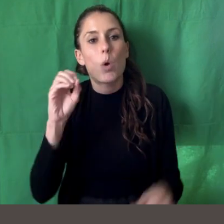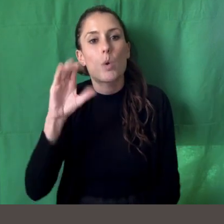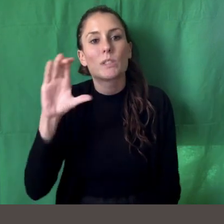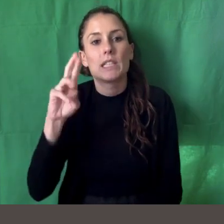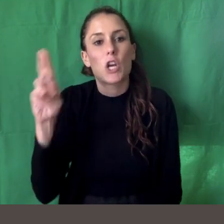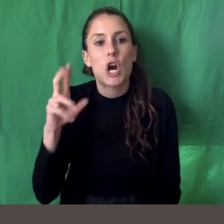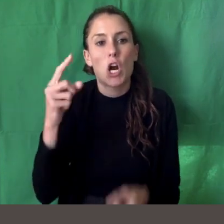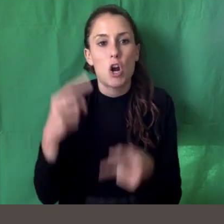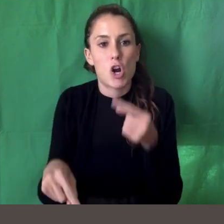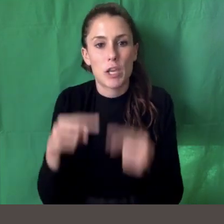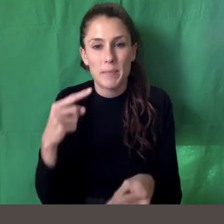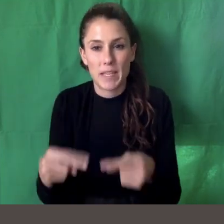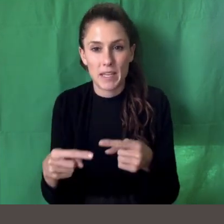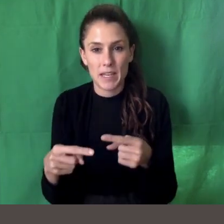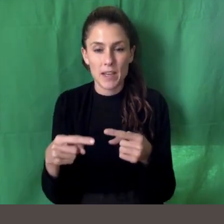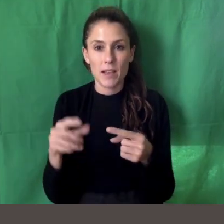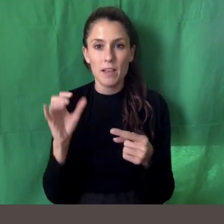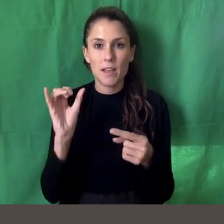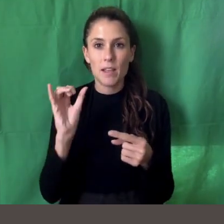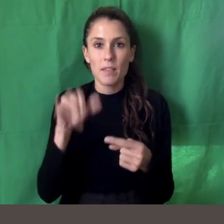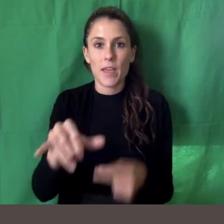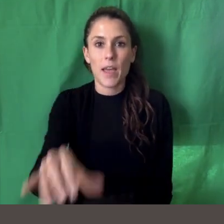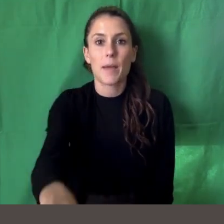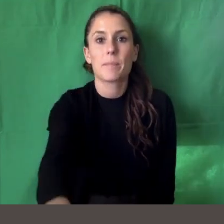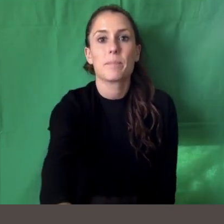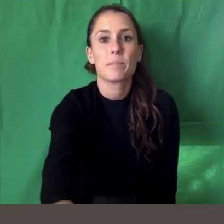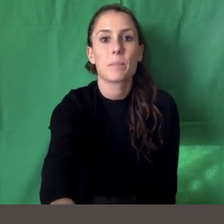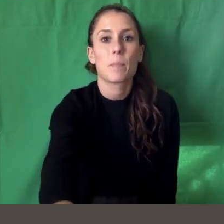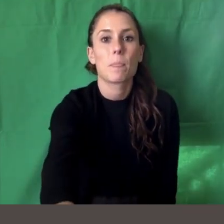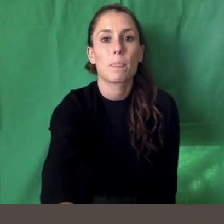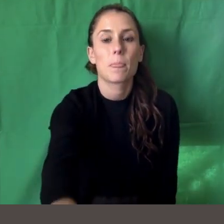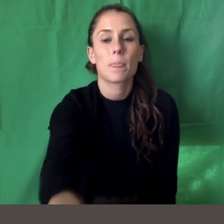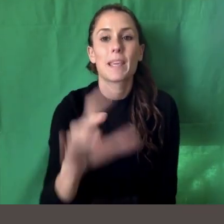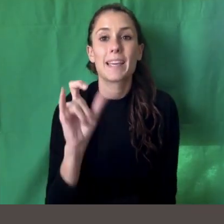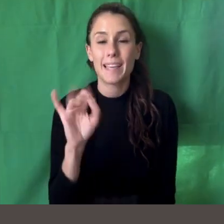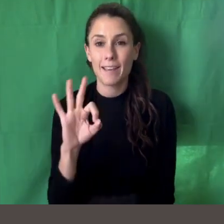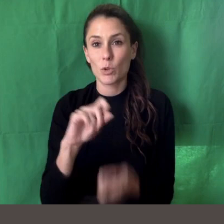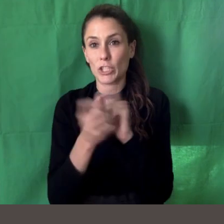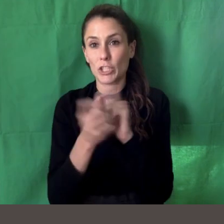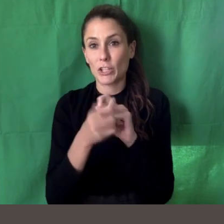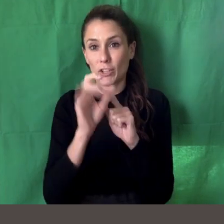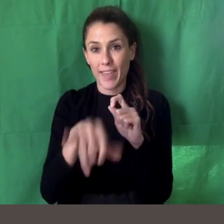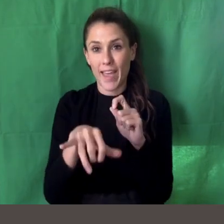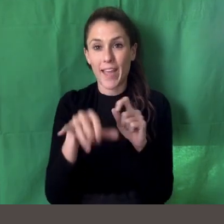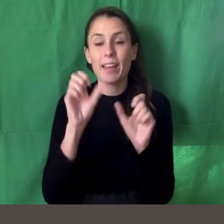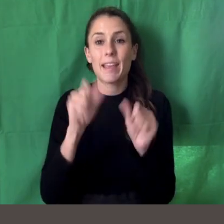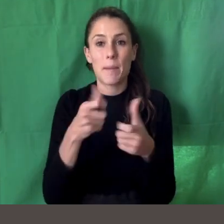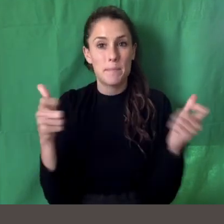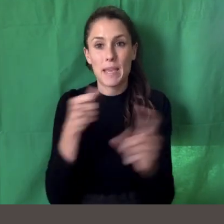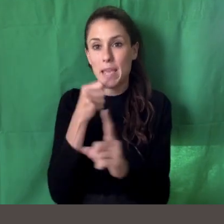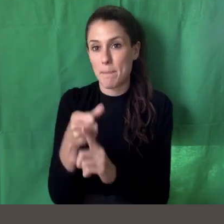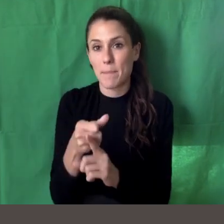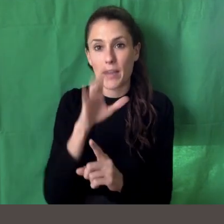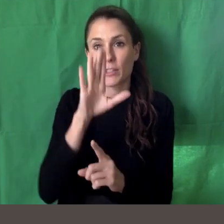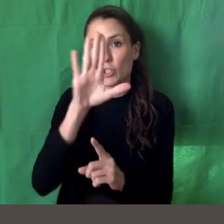inline OCR argument. Changing this might have big effects on your application even though it's a